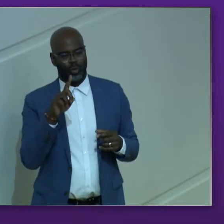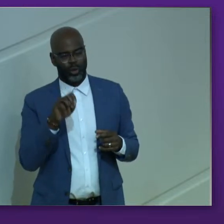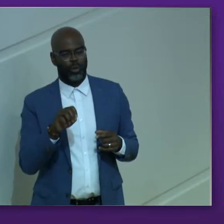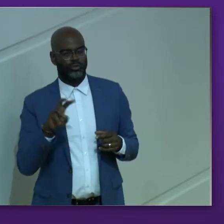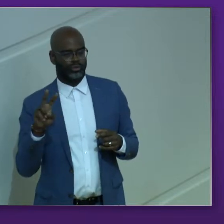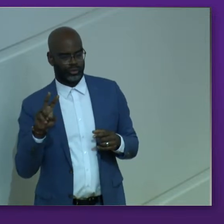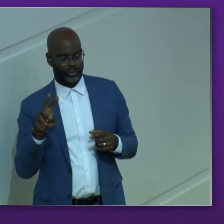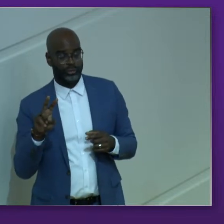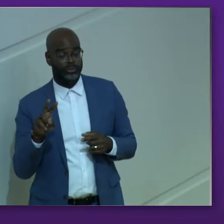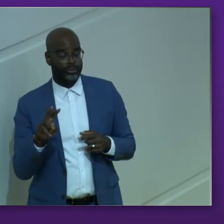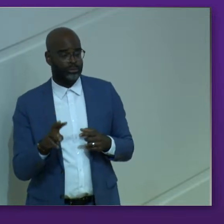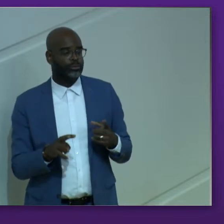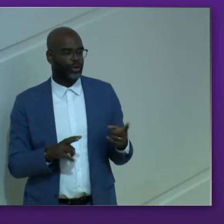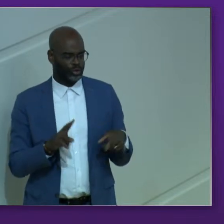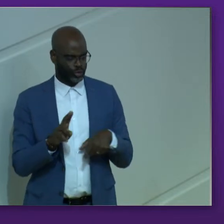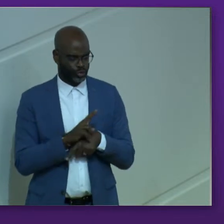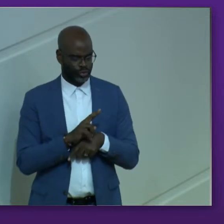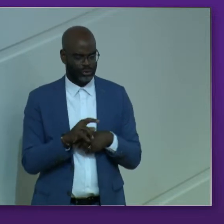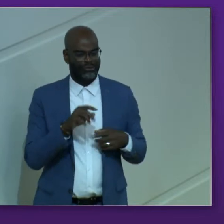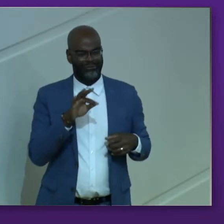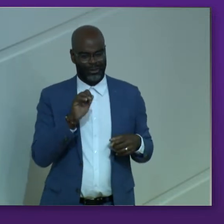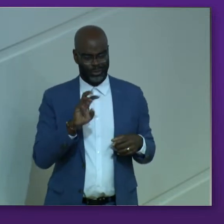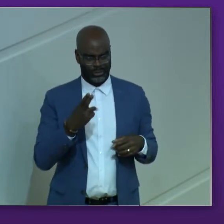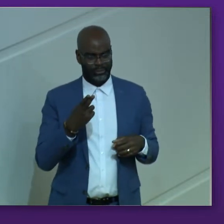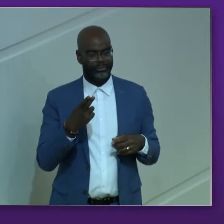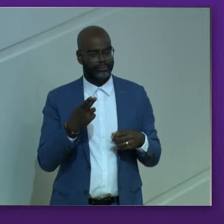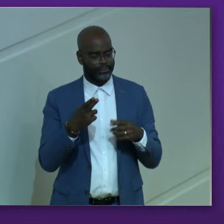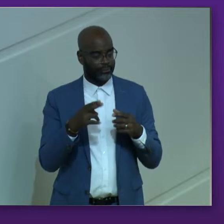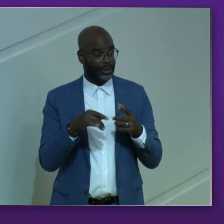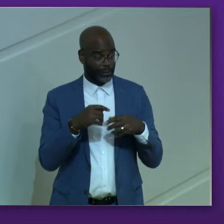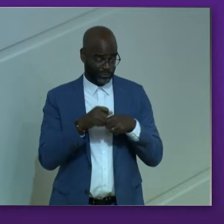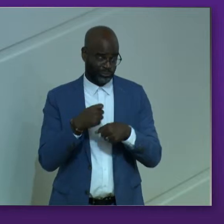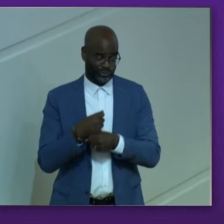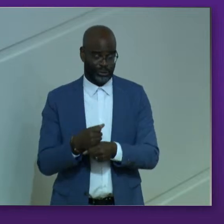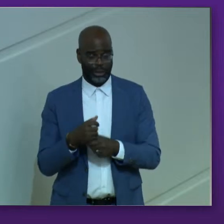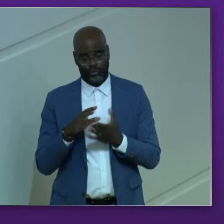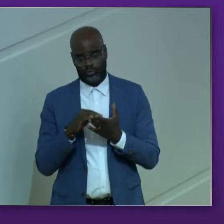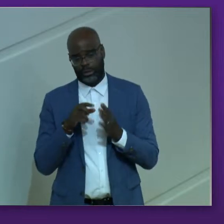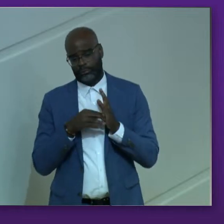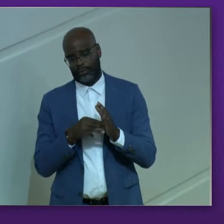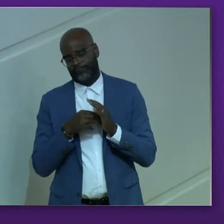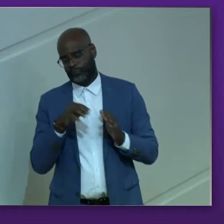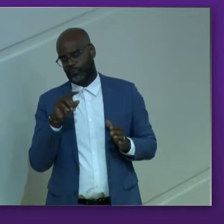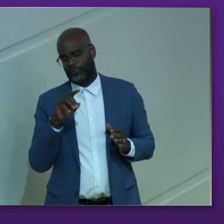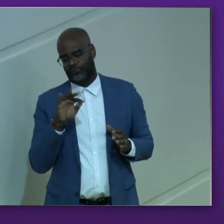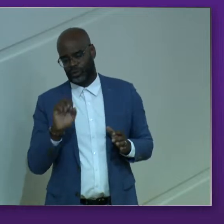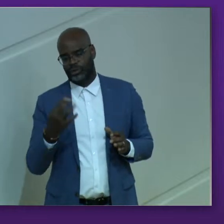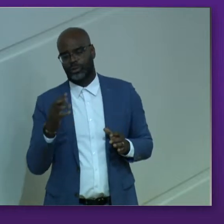ADVANCED CLASSES RATED BLACKBOARD DISCUSSION FORUMS FOR ALL LEVELS AND DEVELOPED A